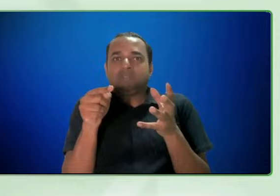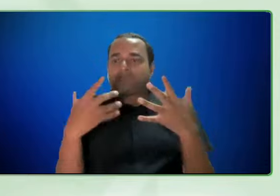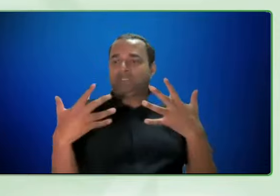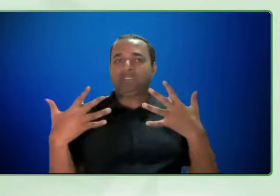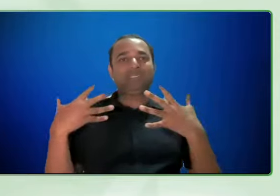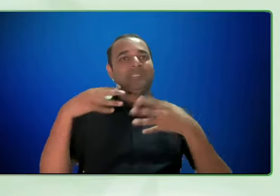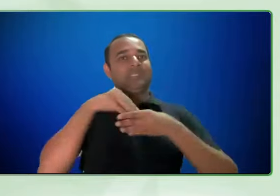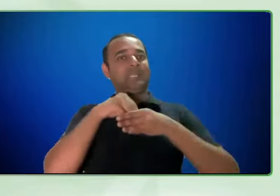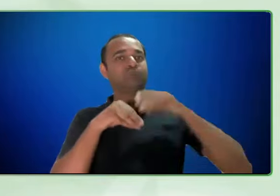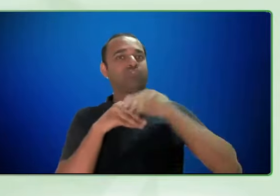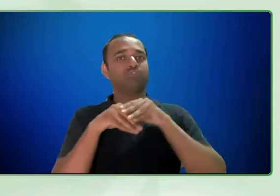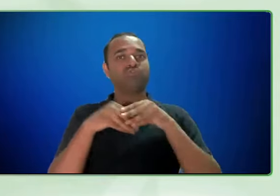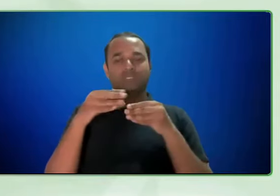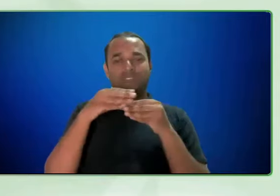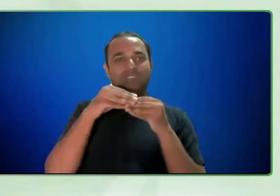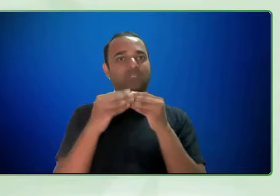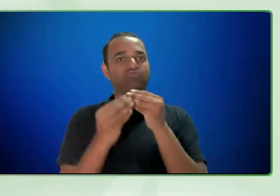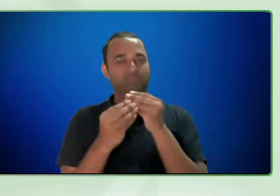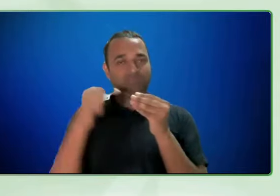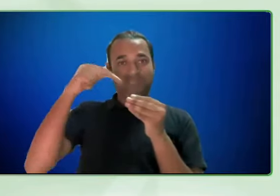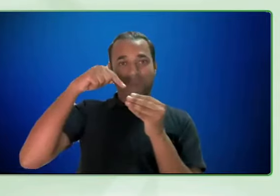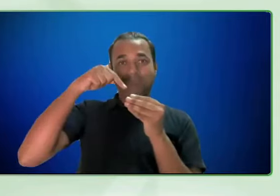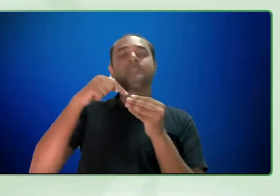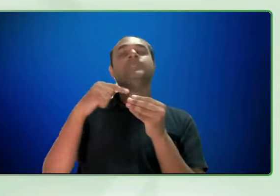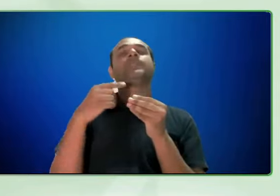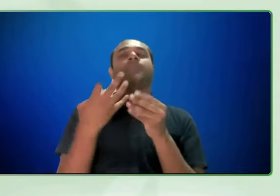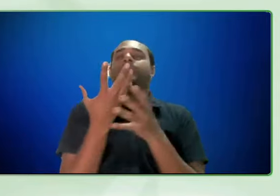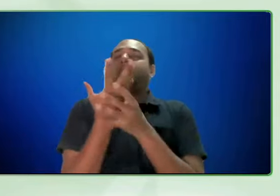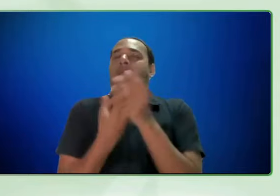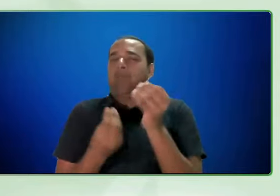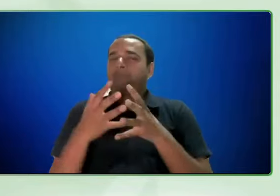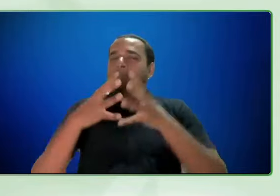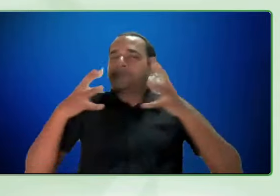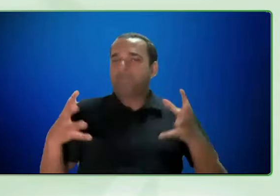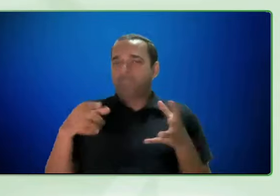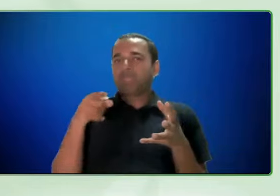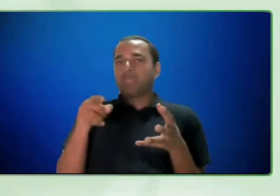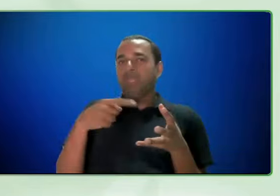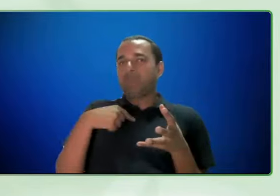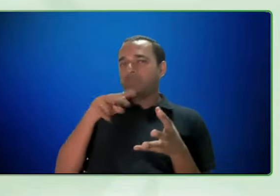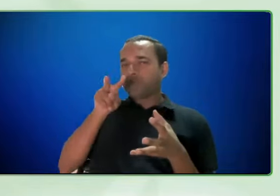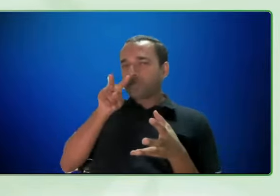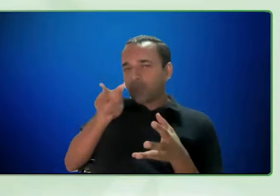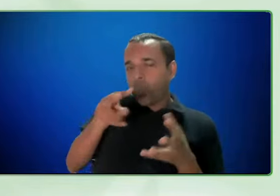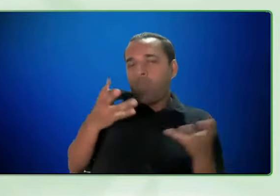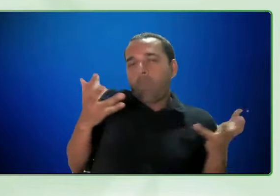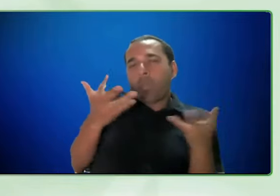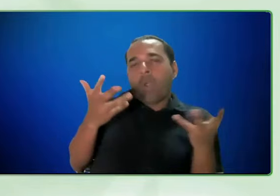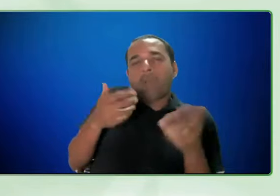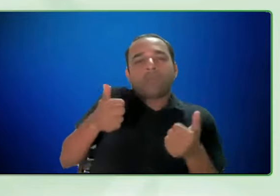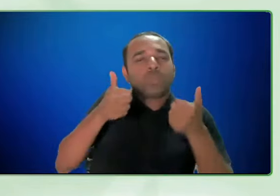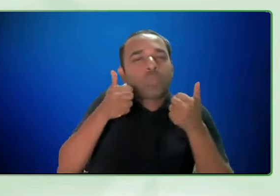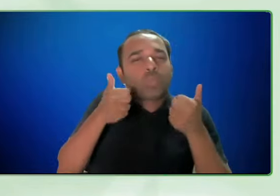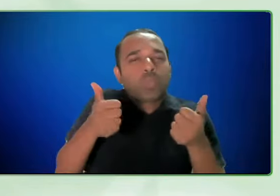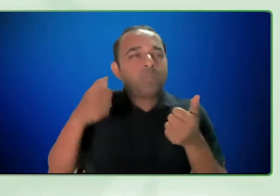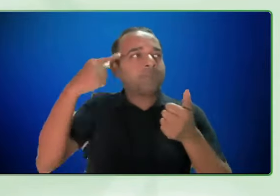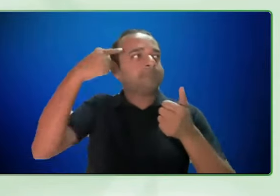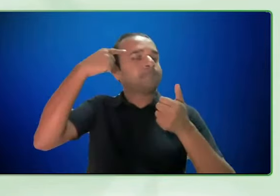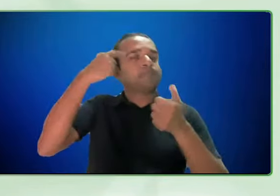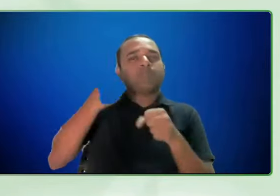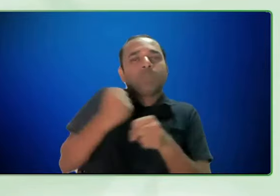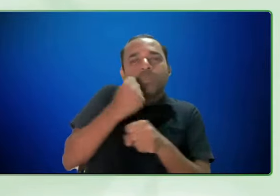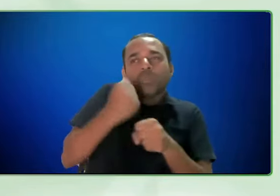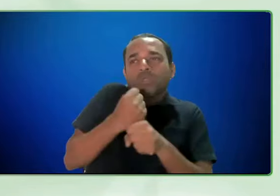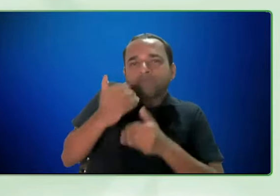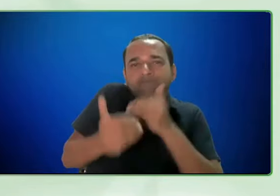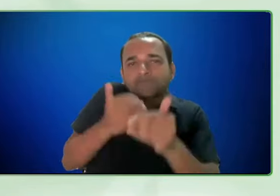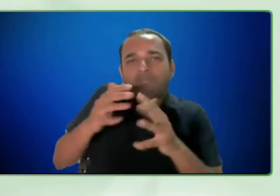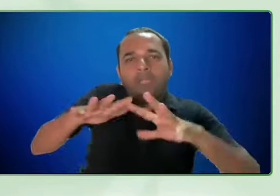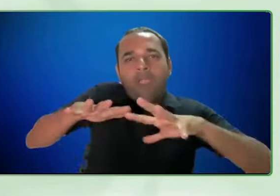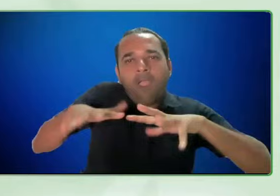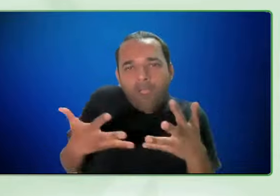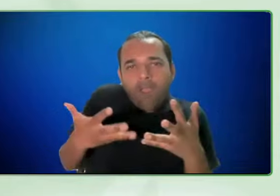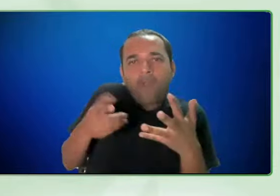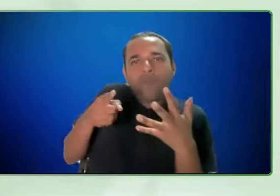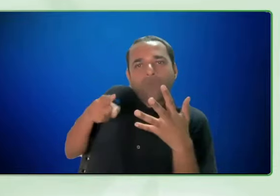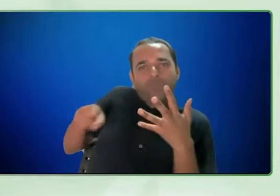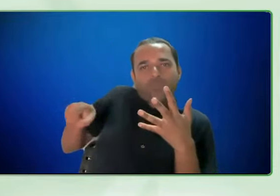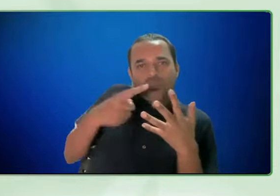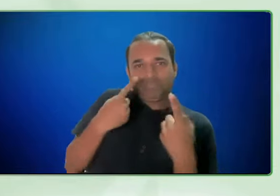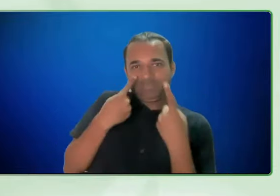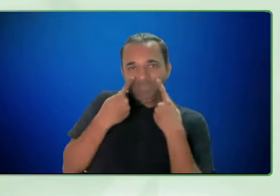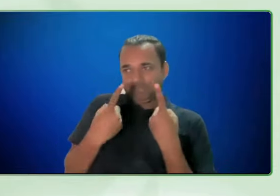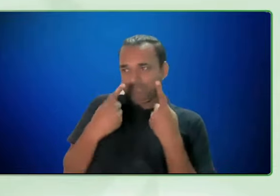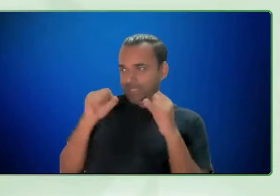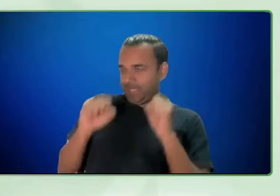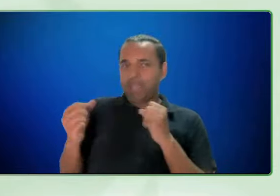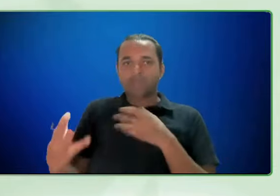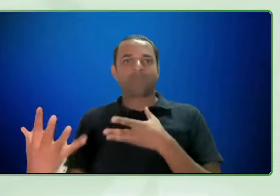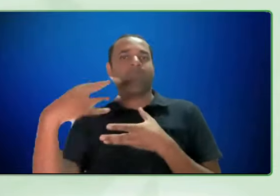global award of what we do. We are talking about those organisations who work with us and by the